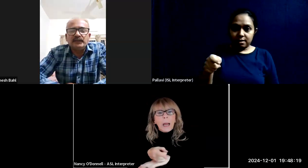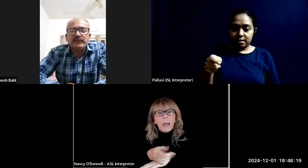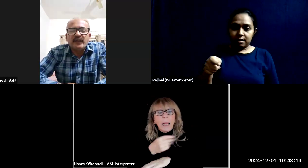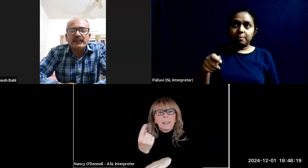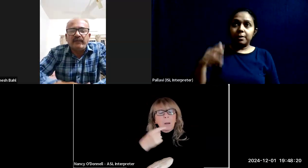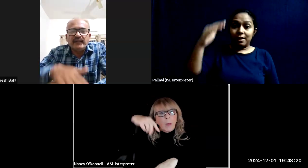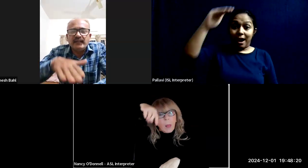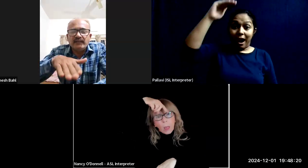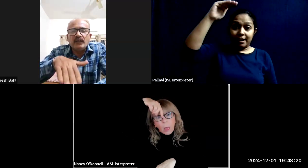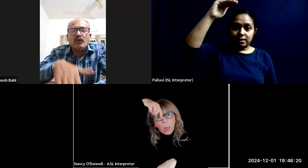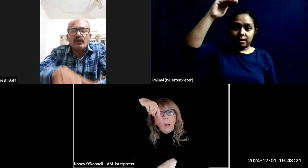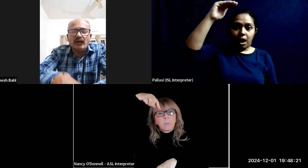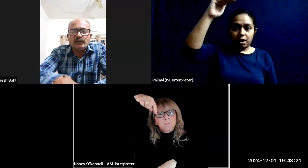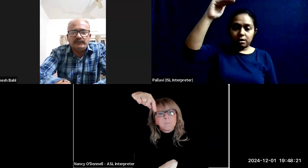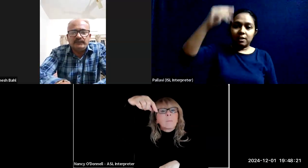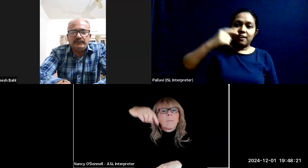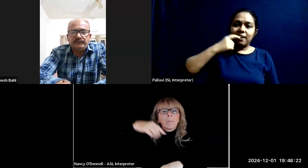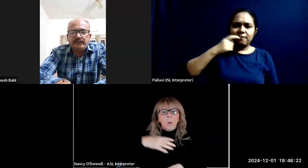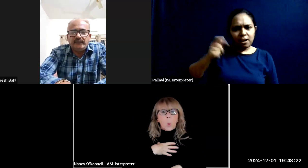you know, the white cane will go down.